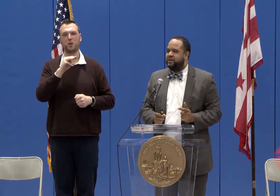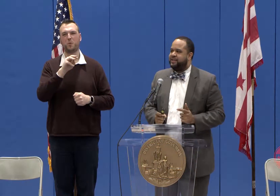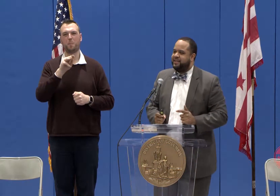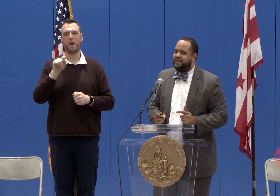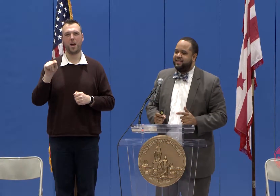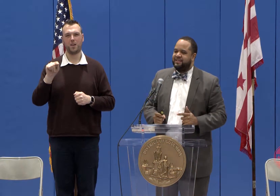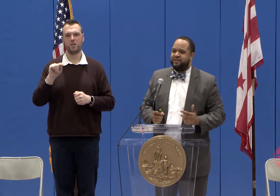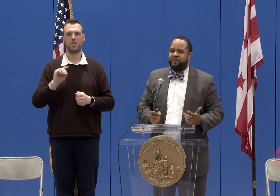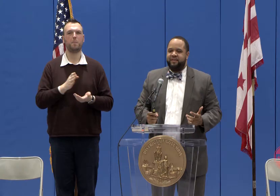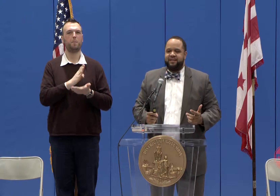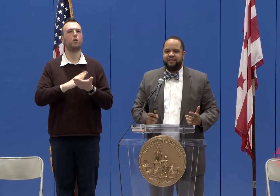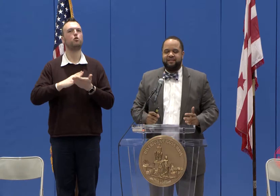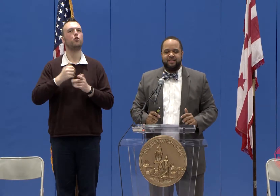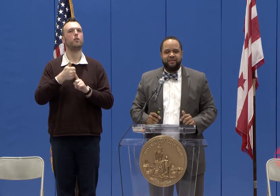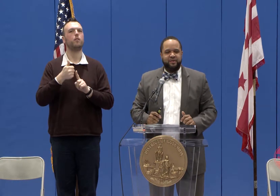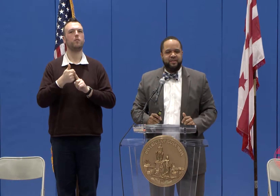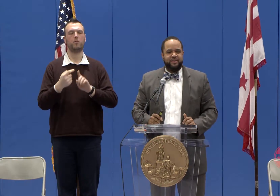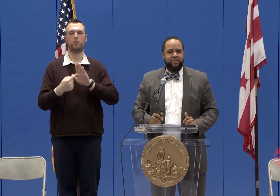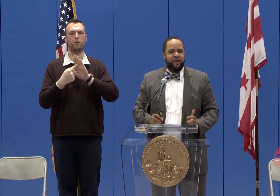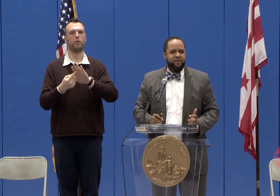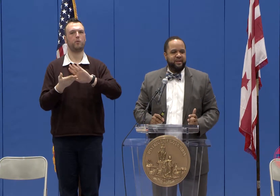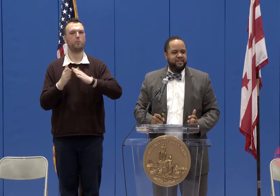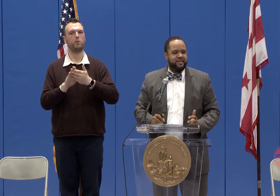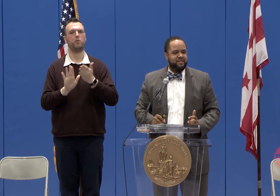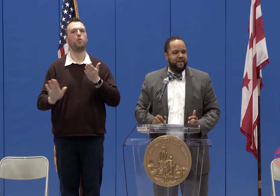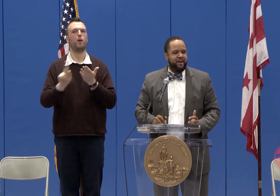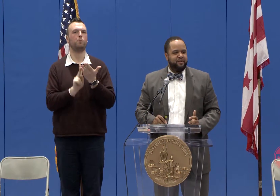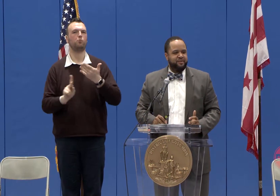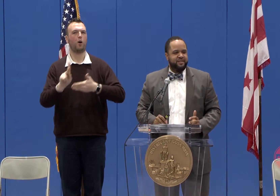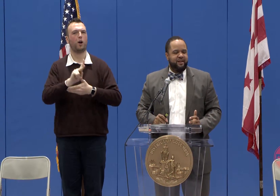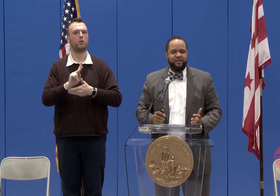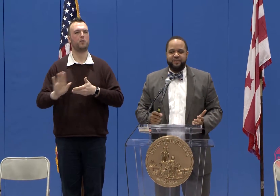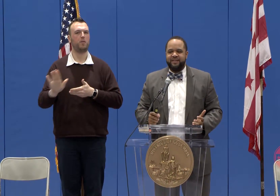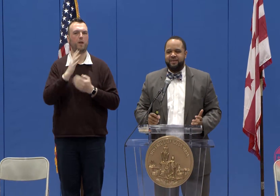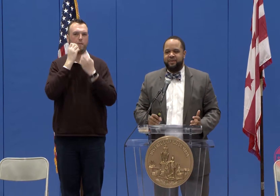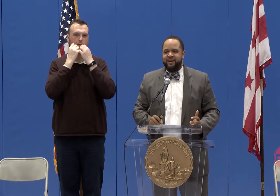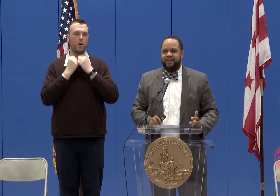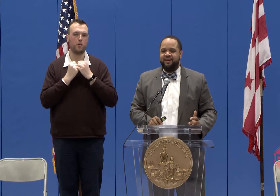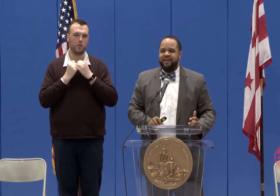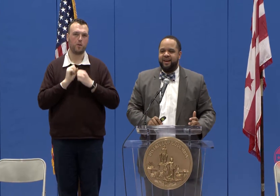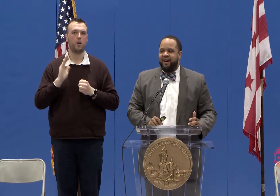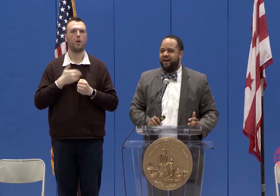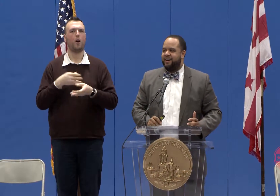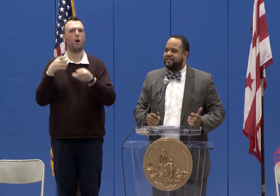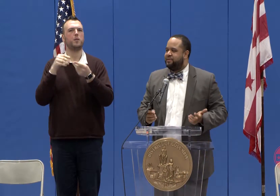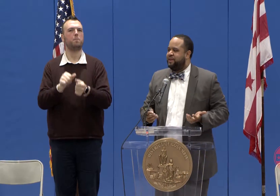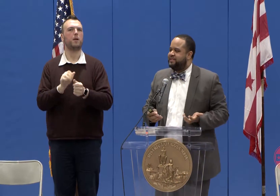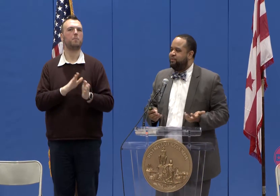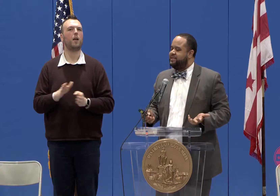REALLY IS THE REFLECTION OF THE COMMUNITY'S PRIORITIES AND ITS VALUES AND OUR SPENDING PLAN IS A REFLECTION OF WHAT IS